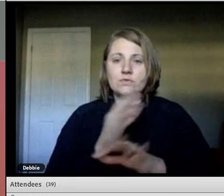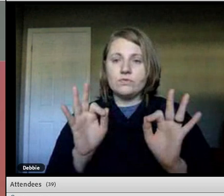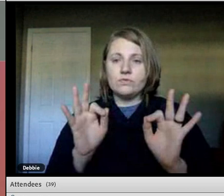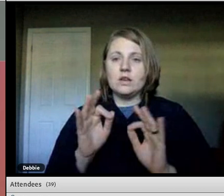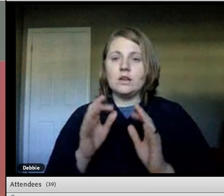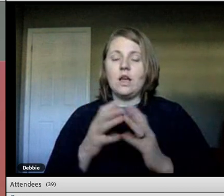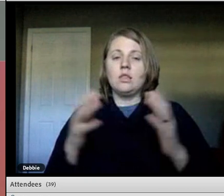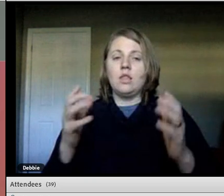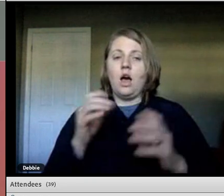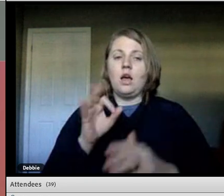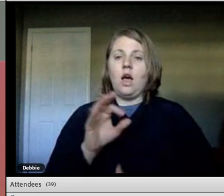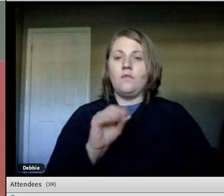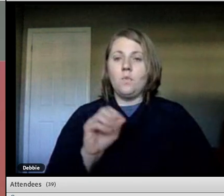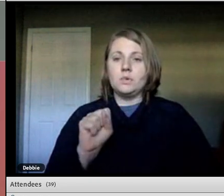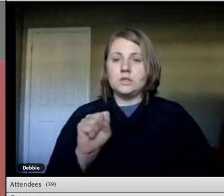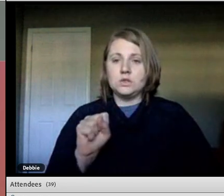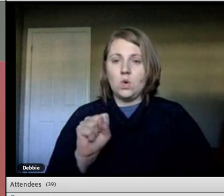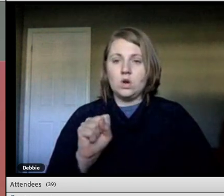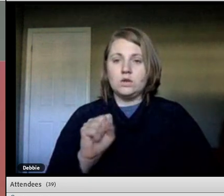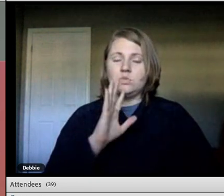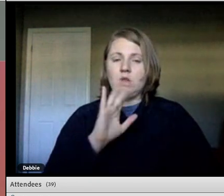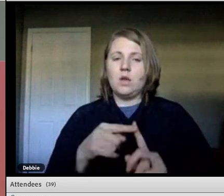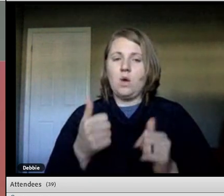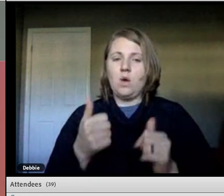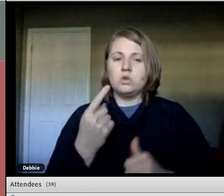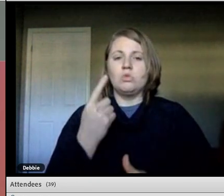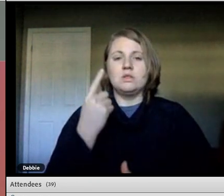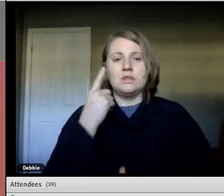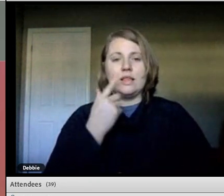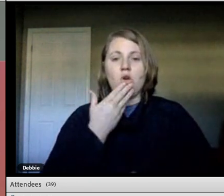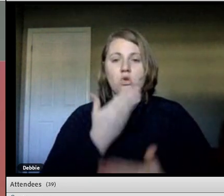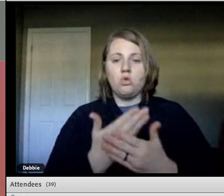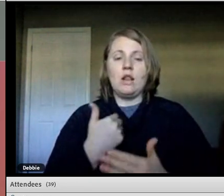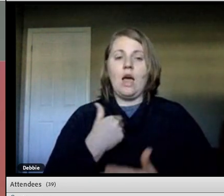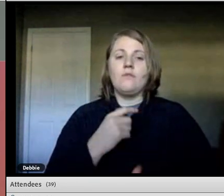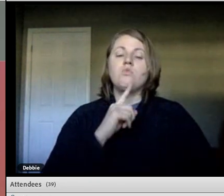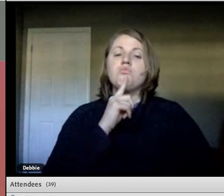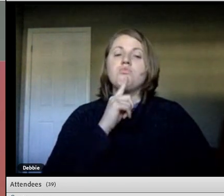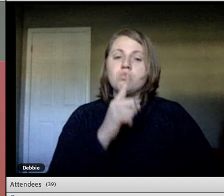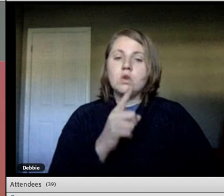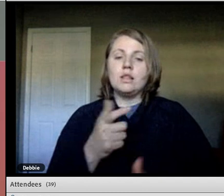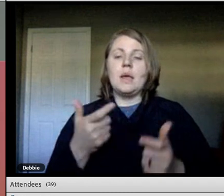and we'll tab which ones I think are particularly good, have really big online communities